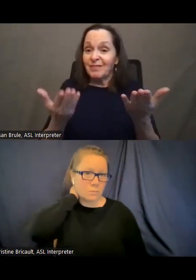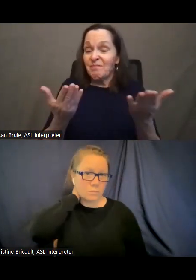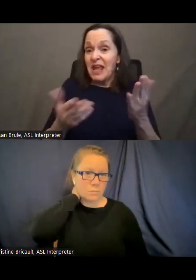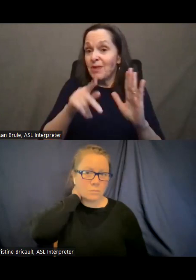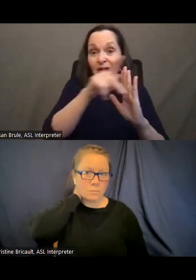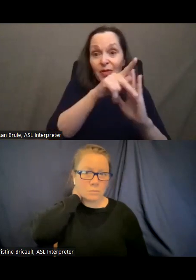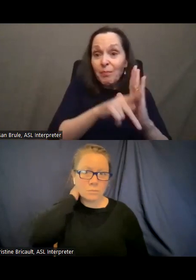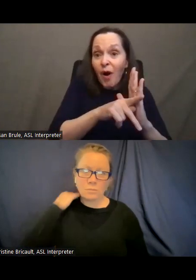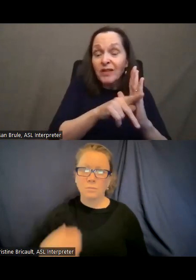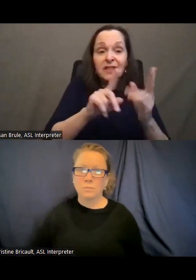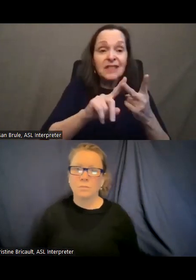practices, and procedures.